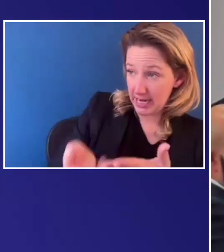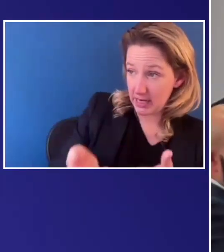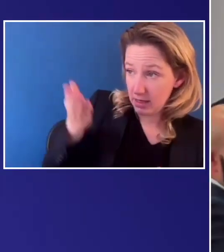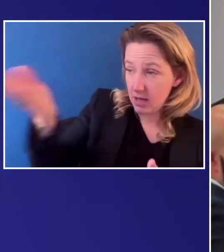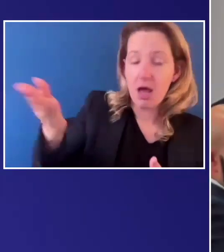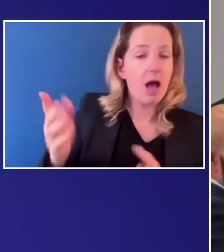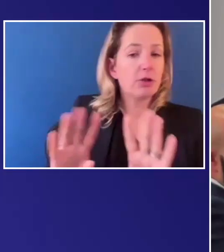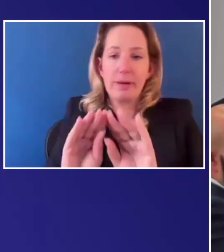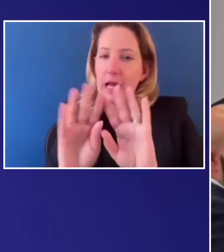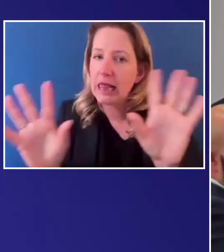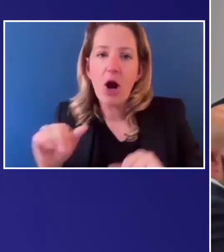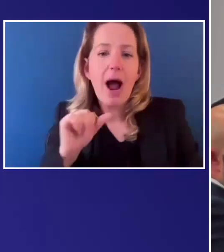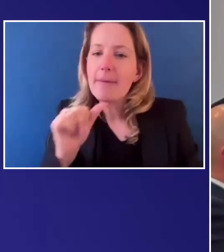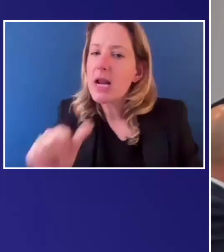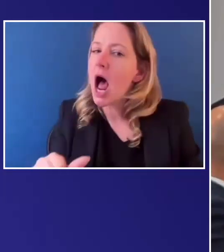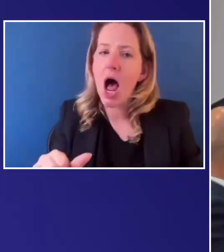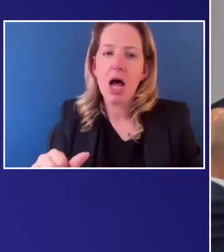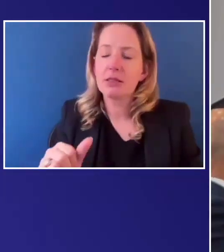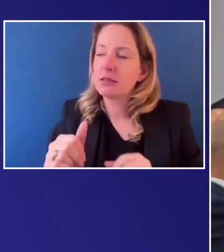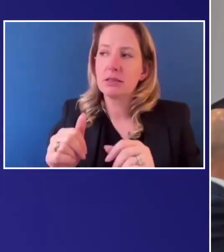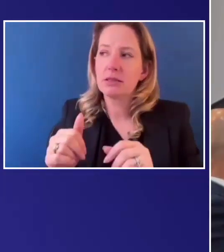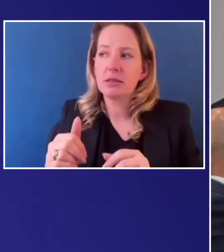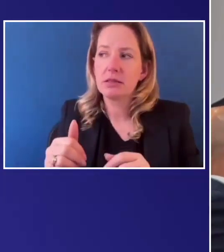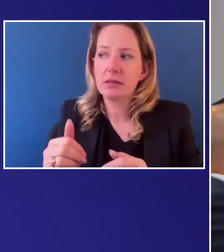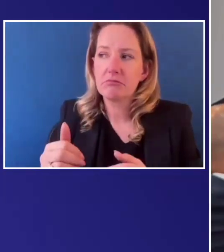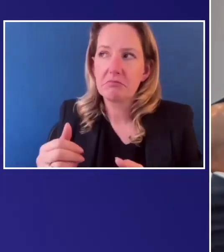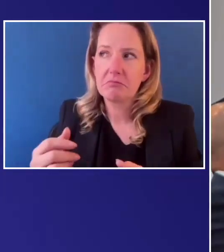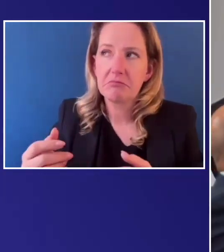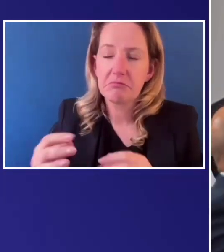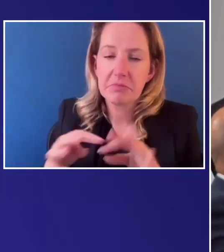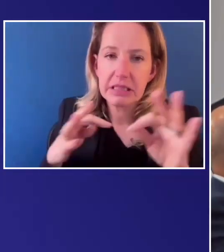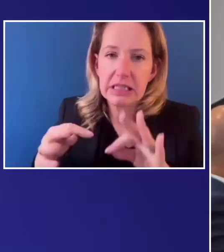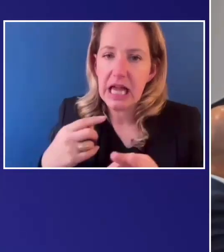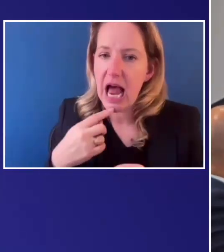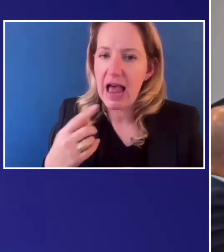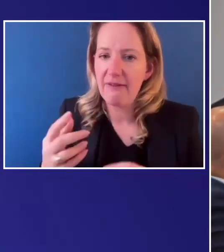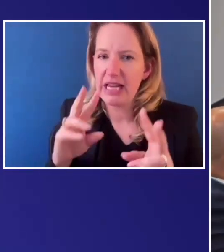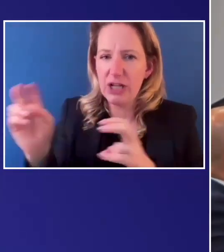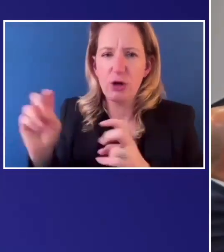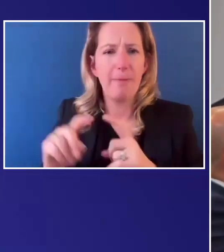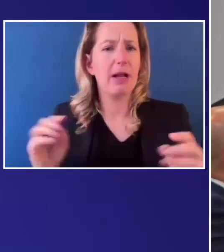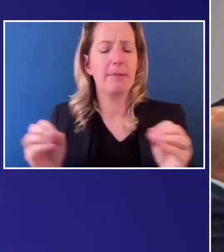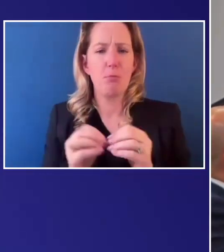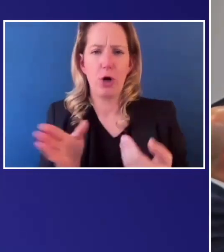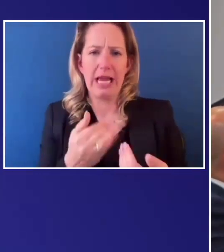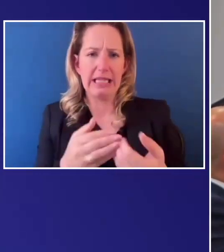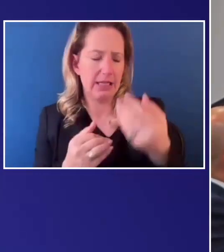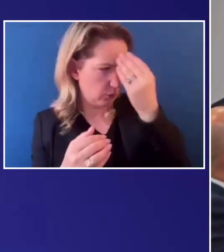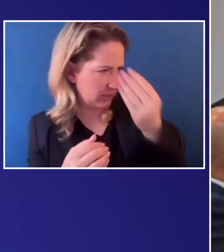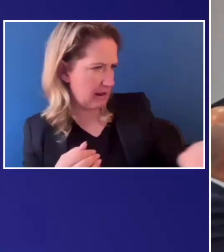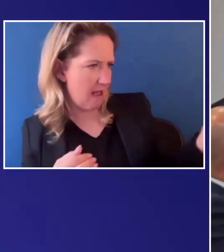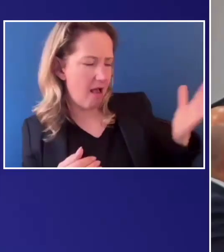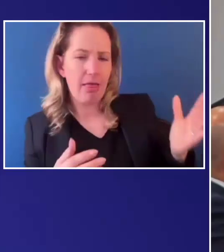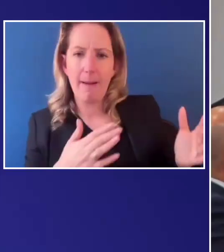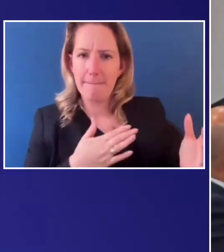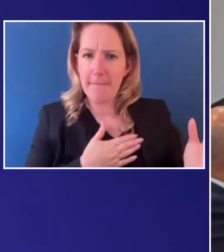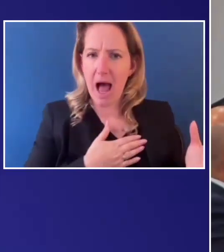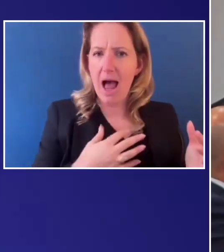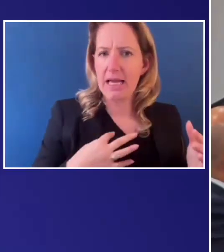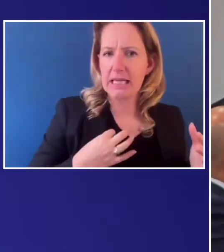I'm not suggesting I have an issue with this. It's just a lot easier to tell my constituency there are two programs that would have a problem under this if that's